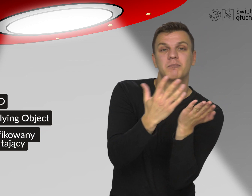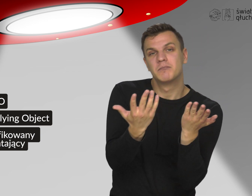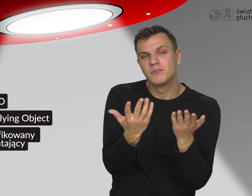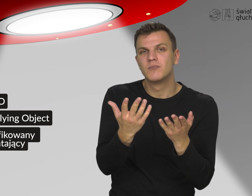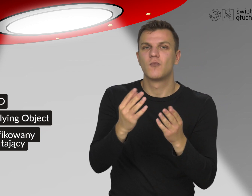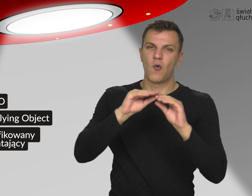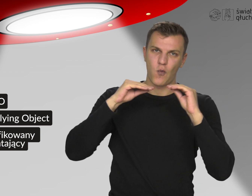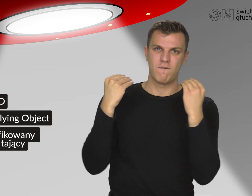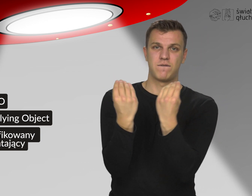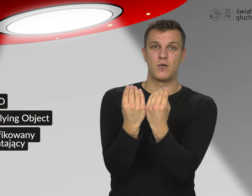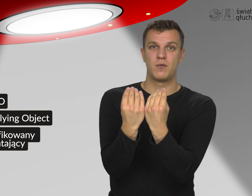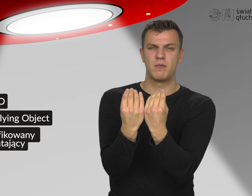or like this.